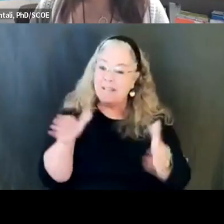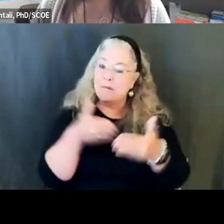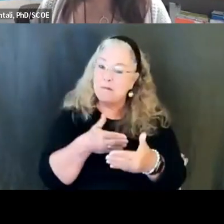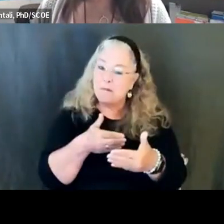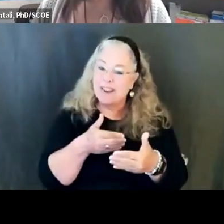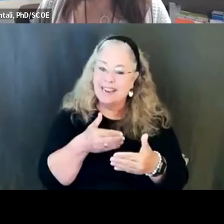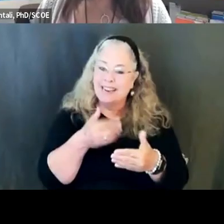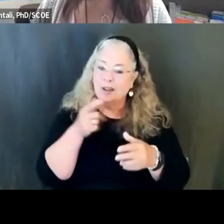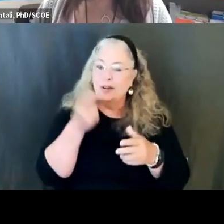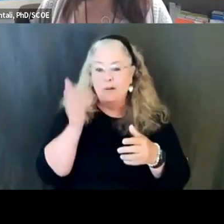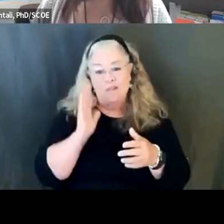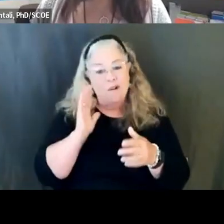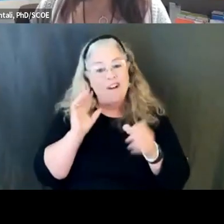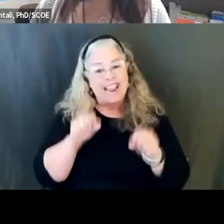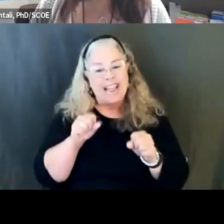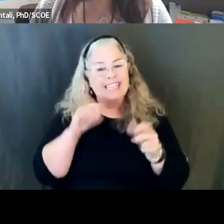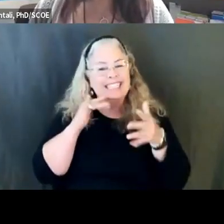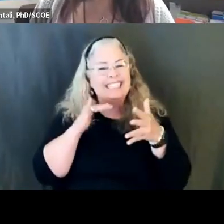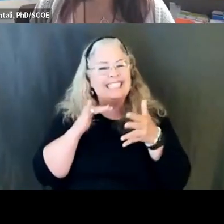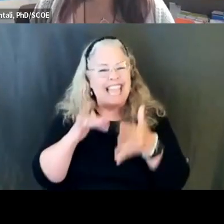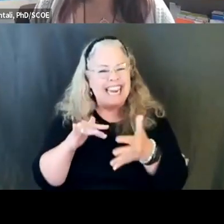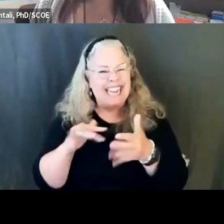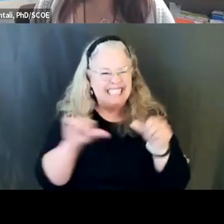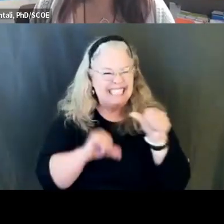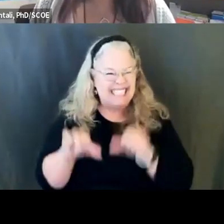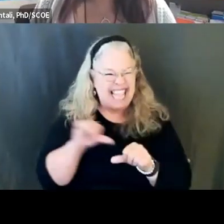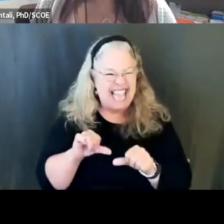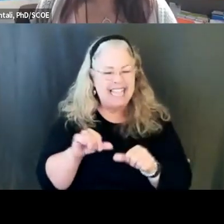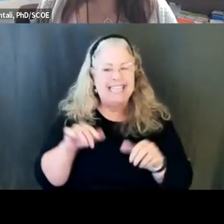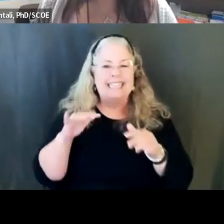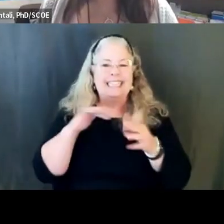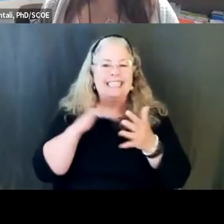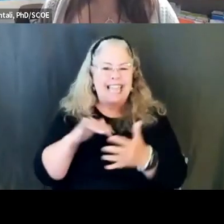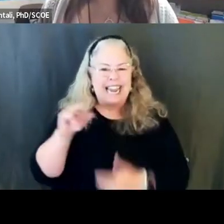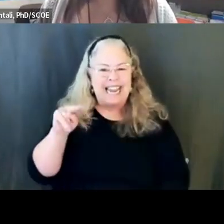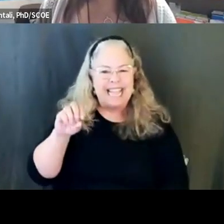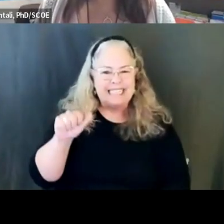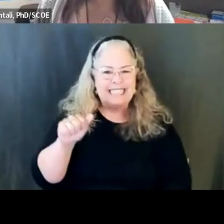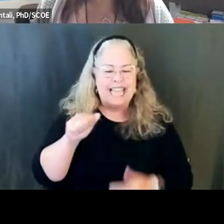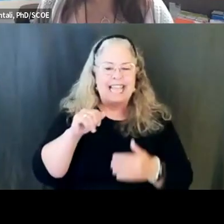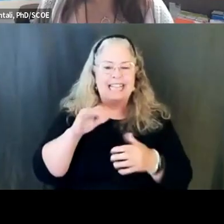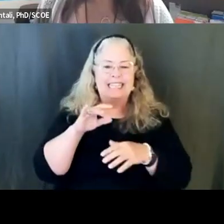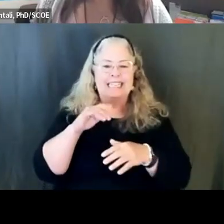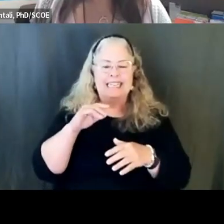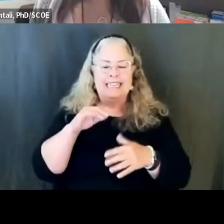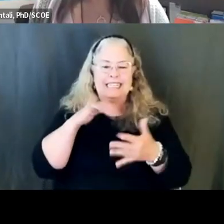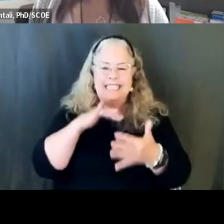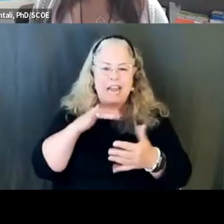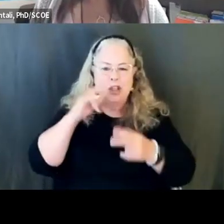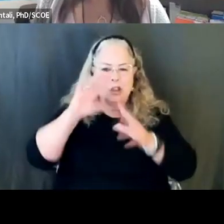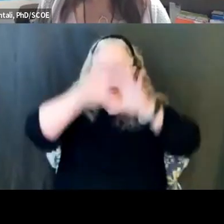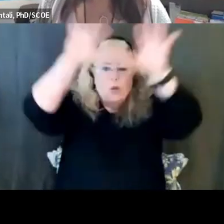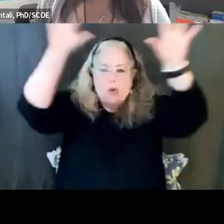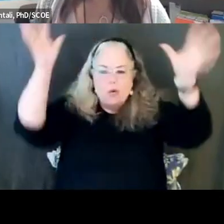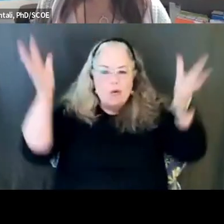were studying science studying NASA studying the the universe and it was brilliant child-led which